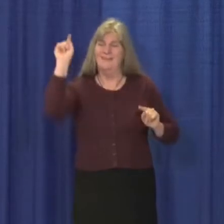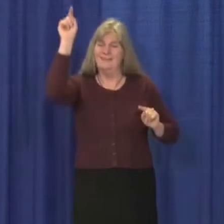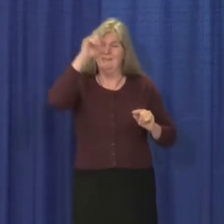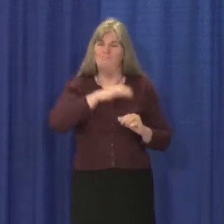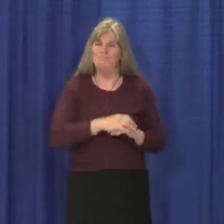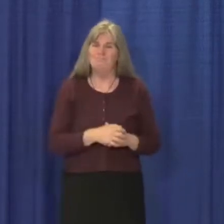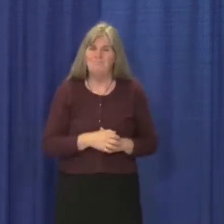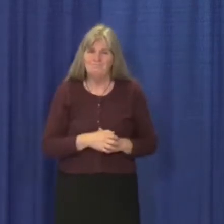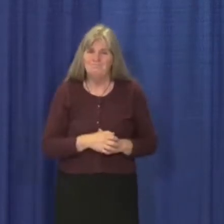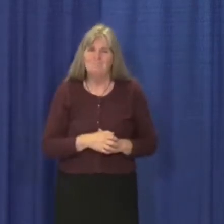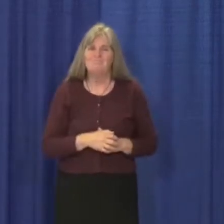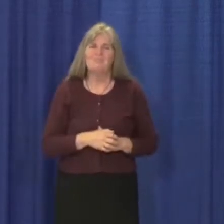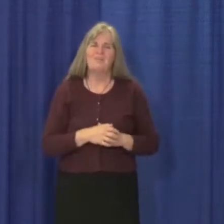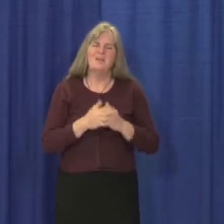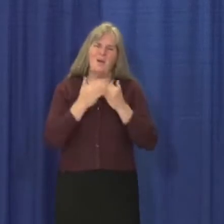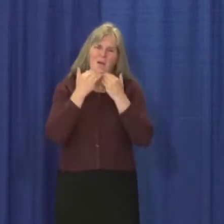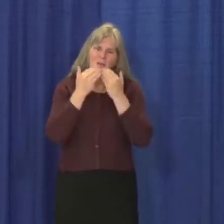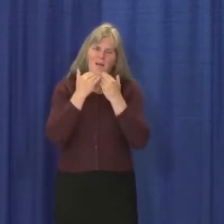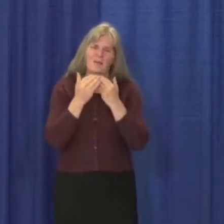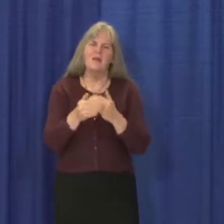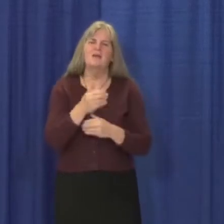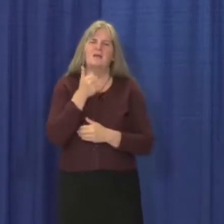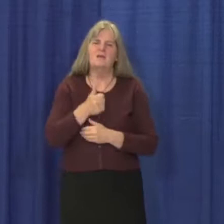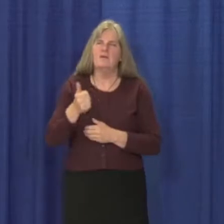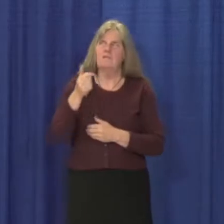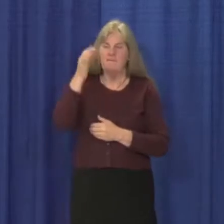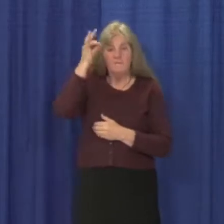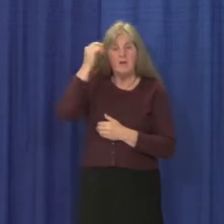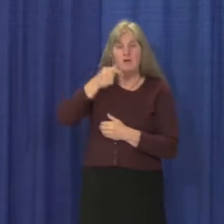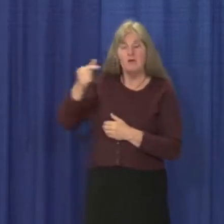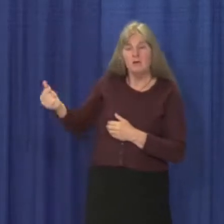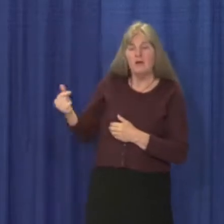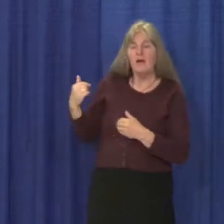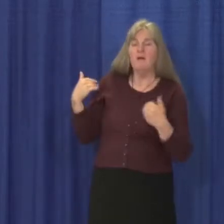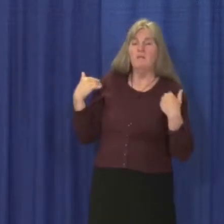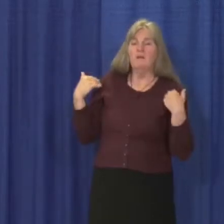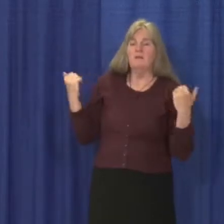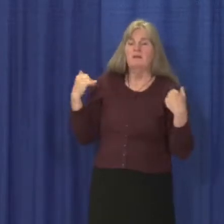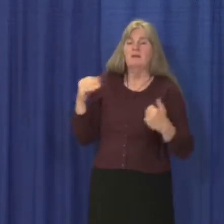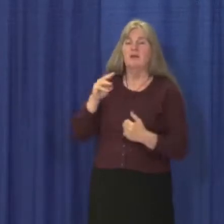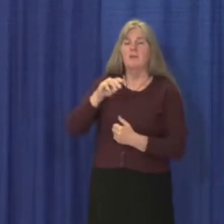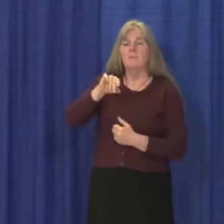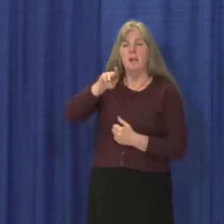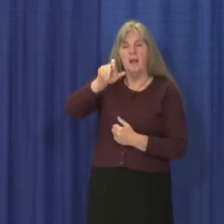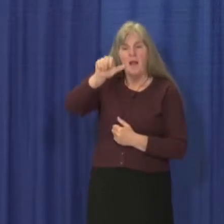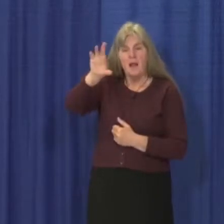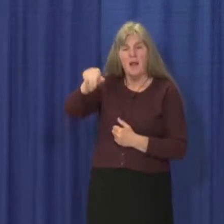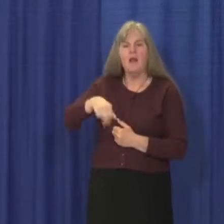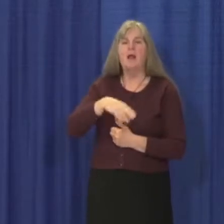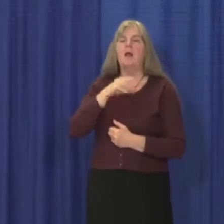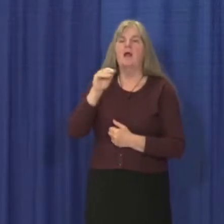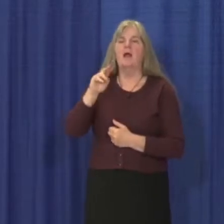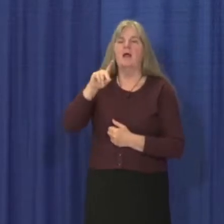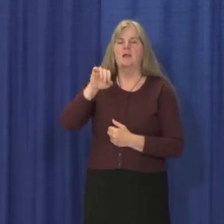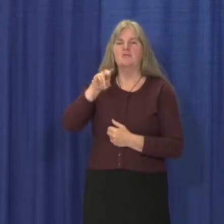And I want to thank public service Minister Bill Blair and health Minister Patty Hajdu and Northern affairs Minister Dan